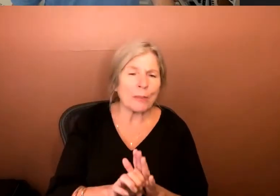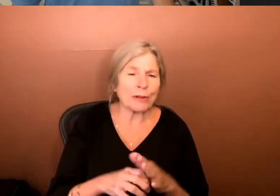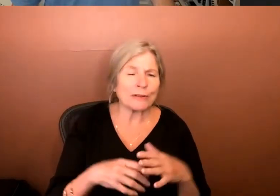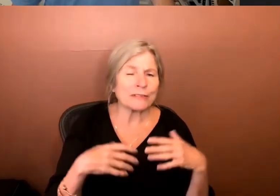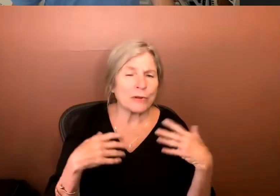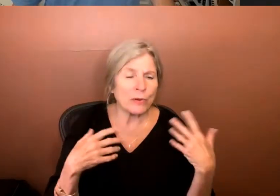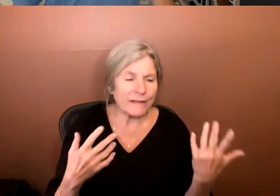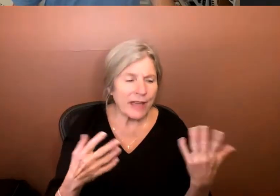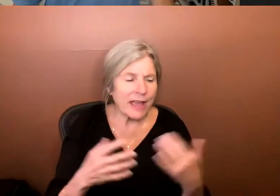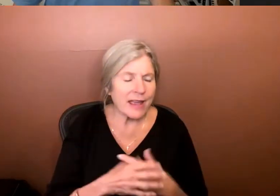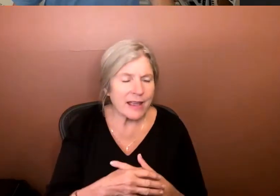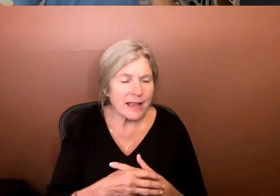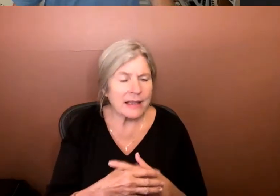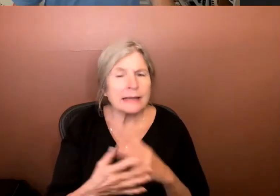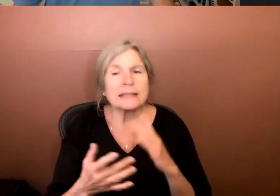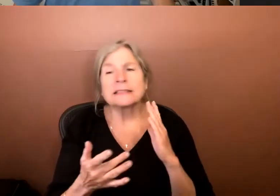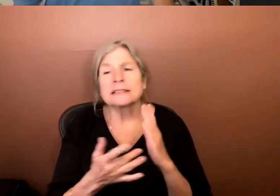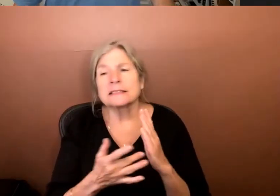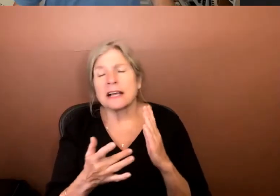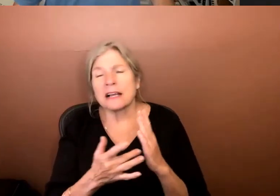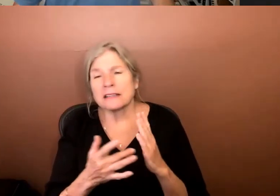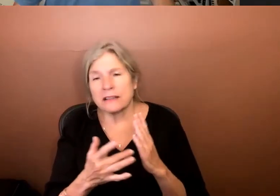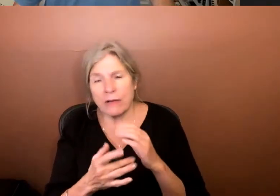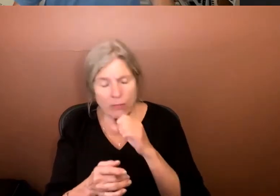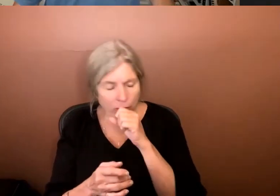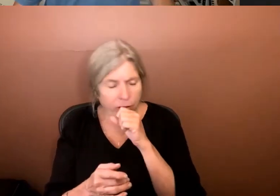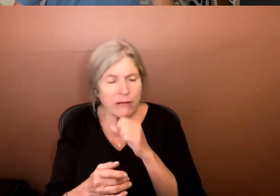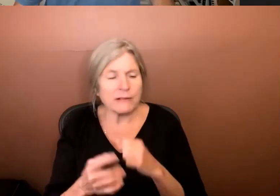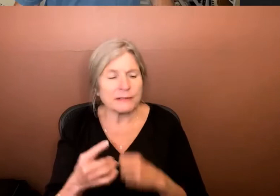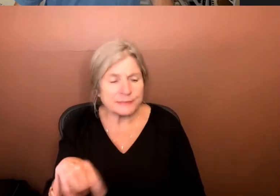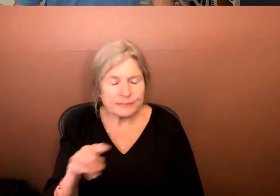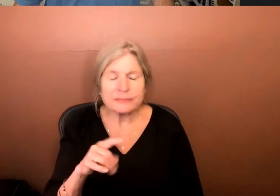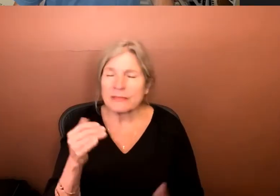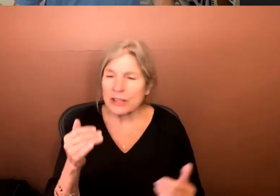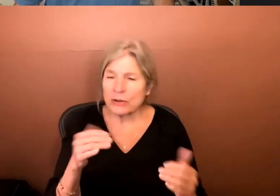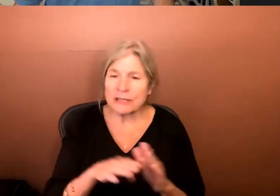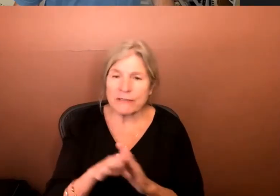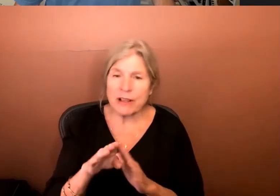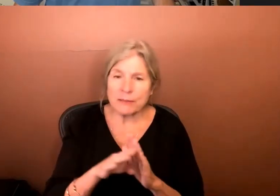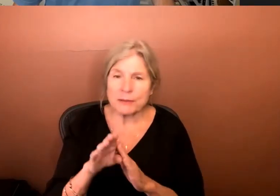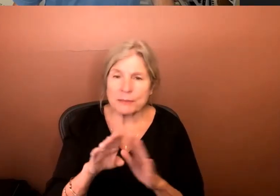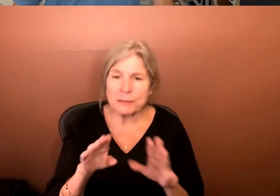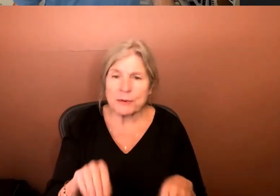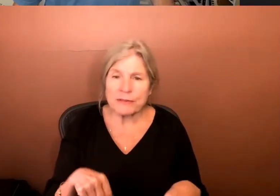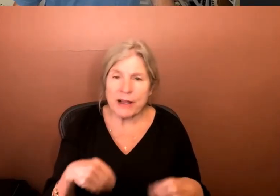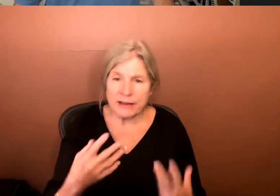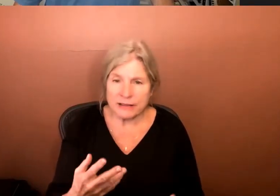a technology that's being, that you guys are currently developing to provide access to